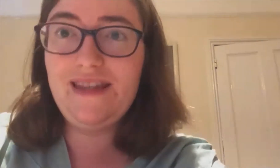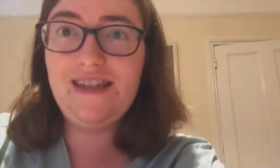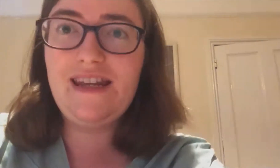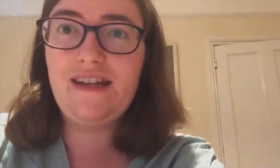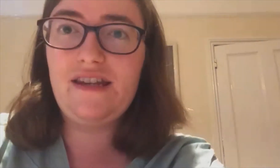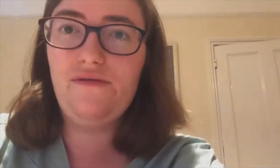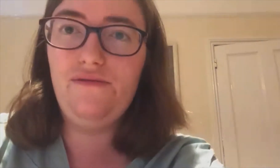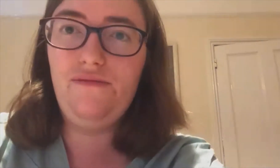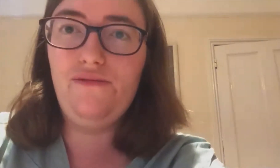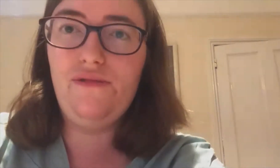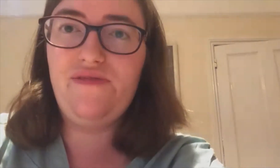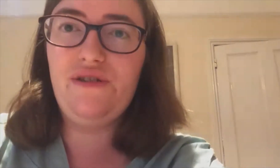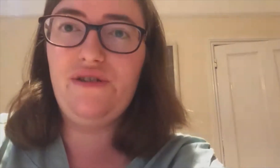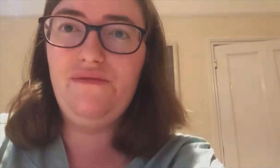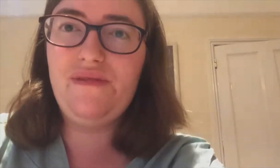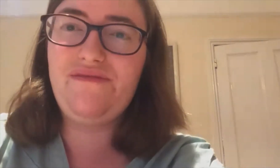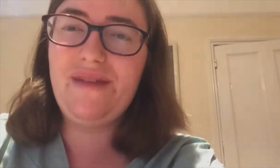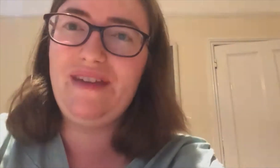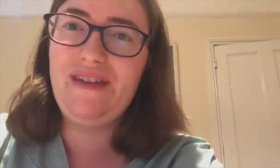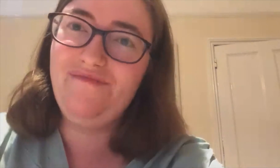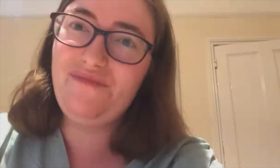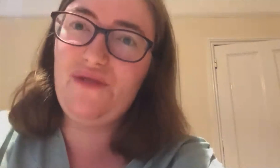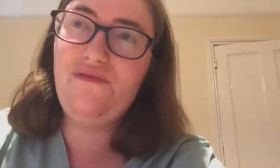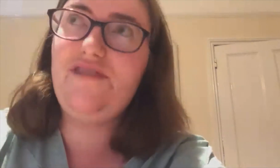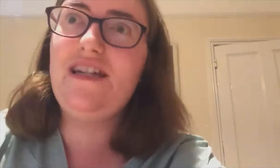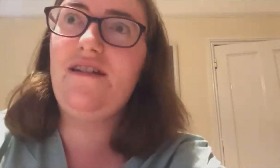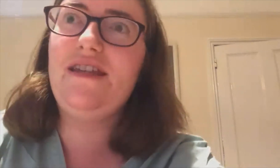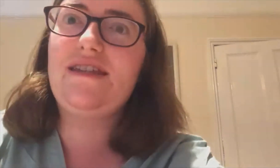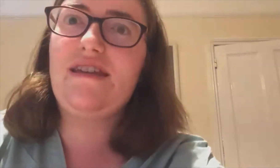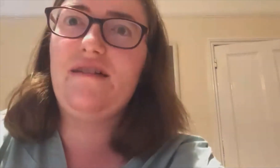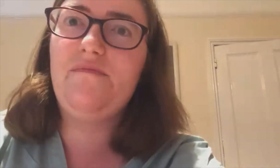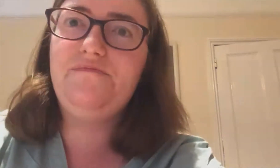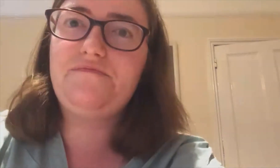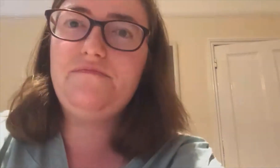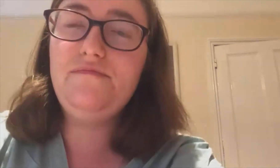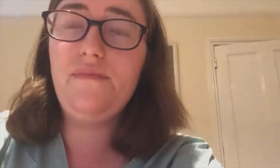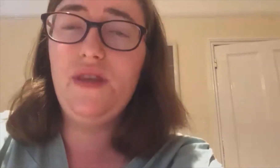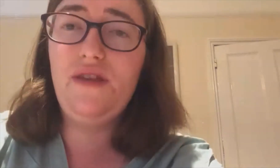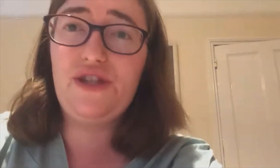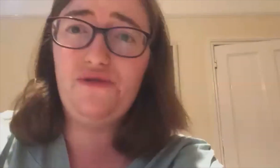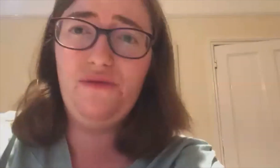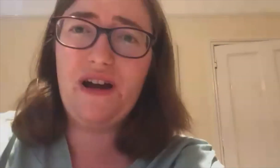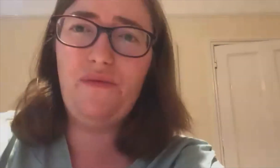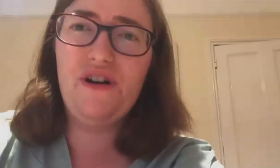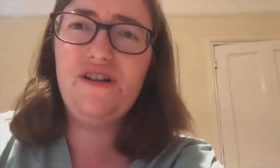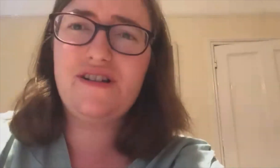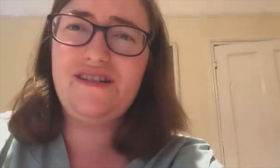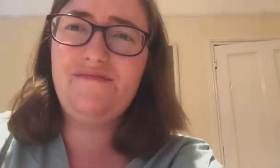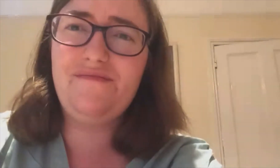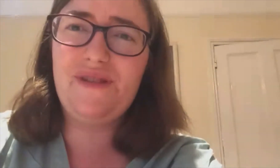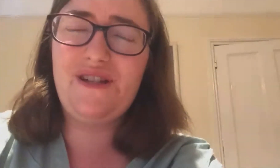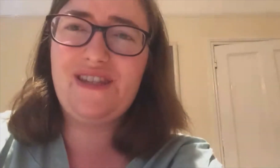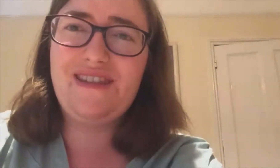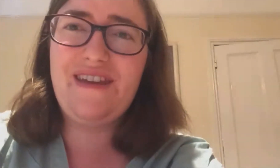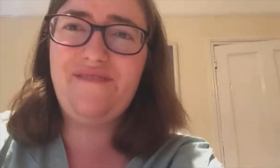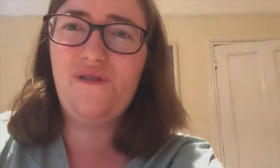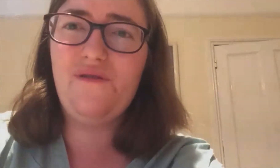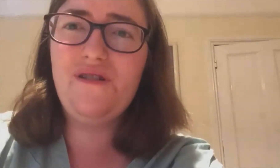listening to all of you made me sort of realise that the school where I work - because they've not